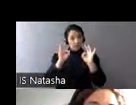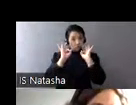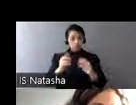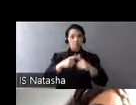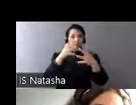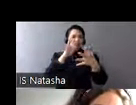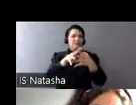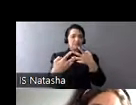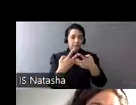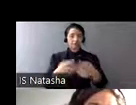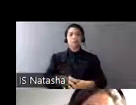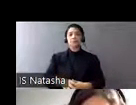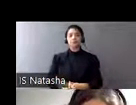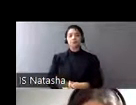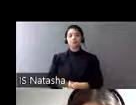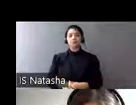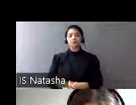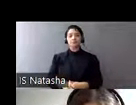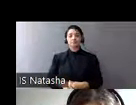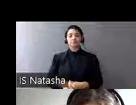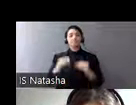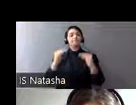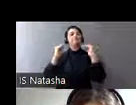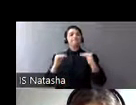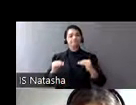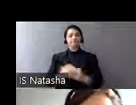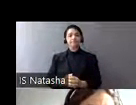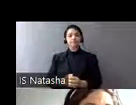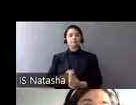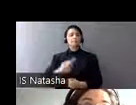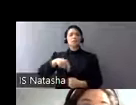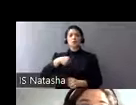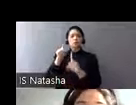We asked OPDs what were their data priorities?